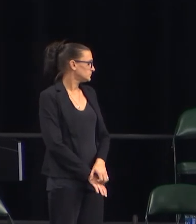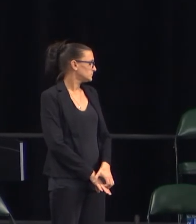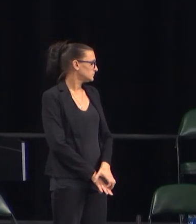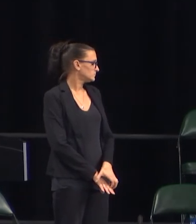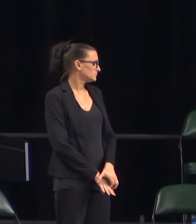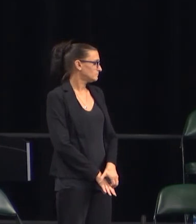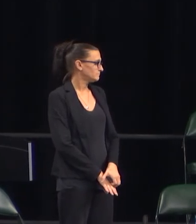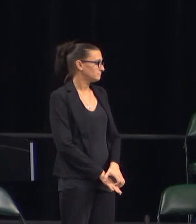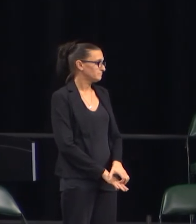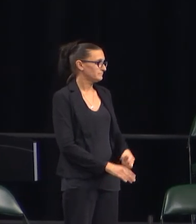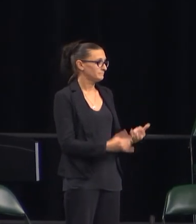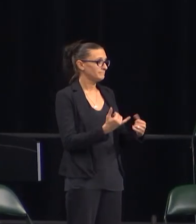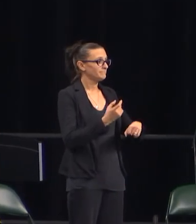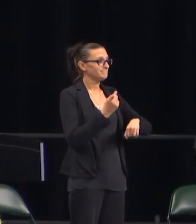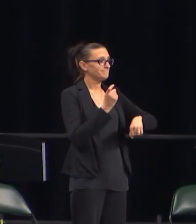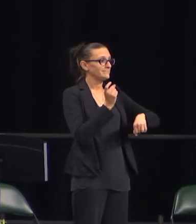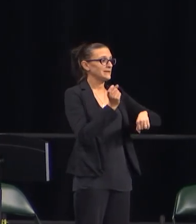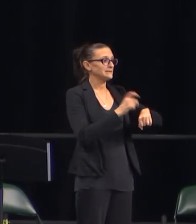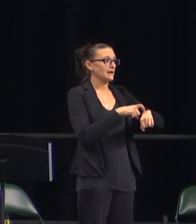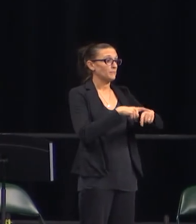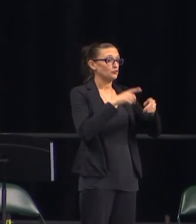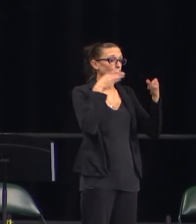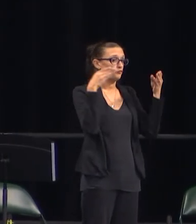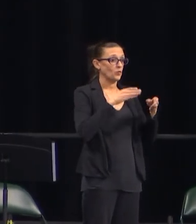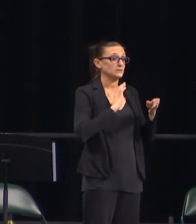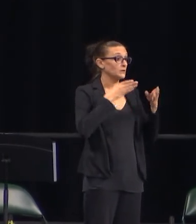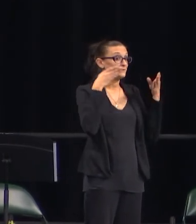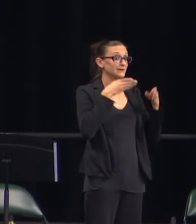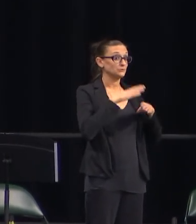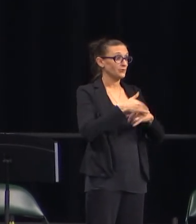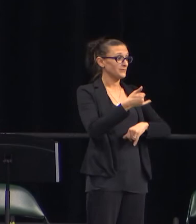It's time now to focus our attention on tonight's heroes,